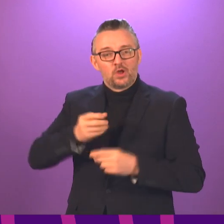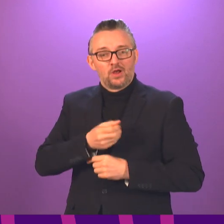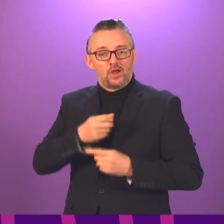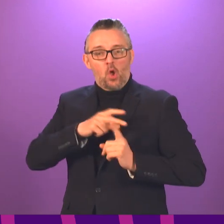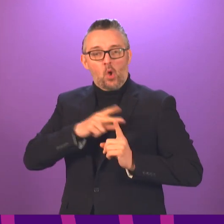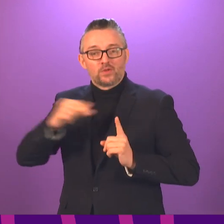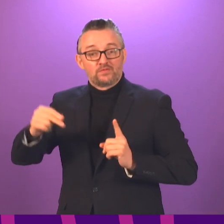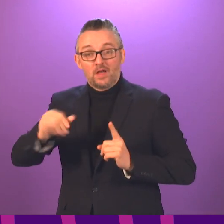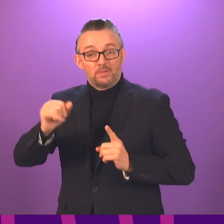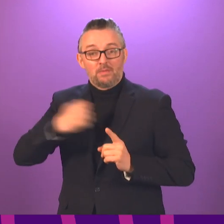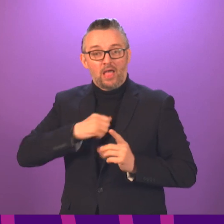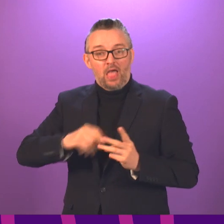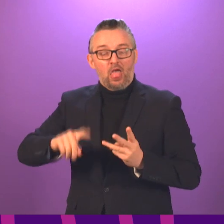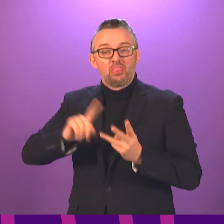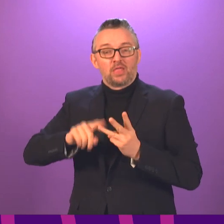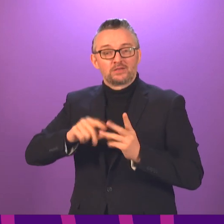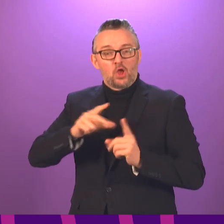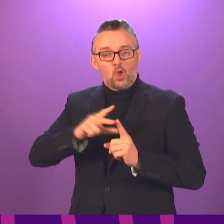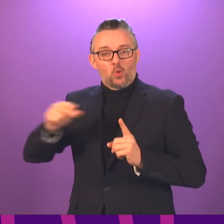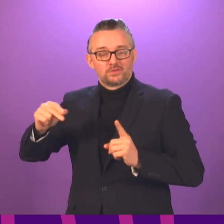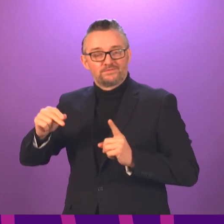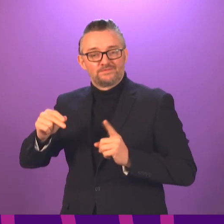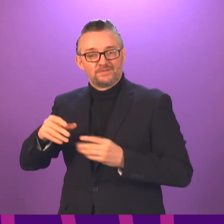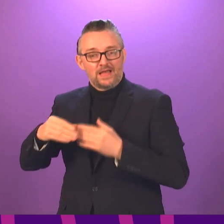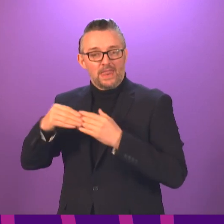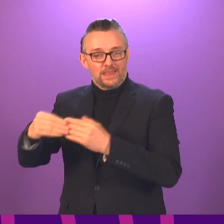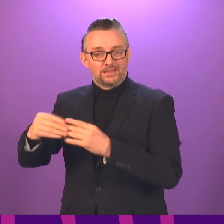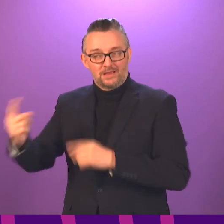even the third Conservative leader—in my short spell as Labour leader.